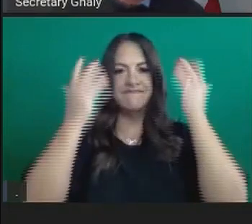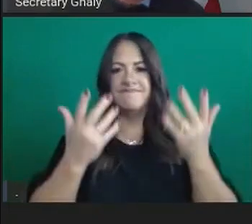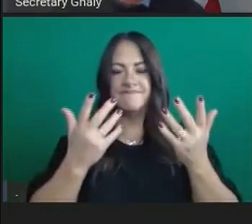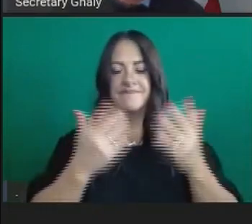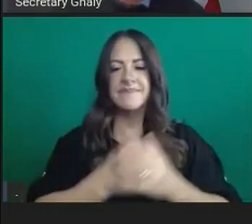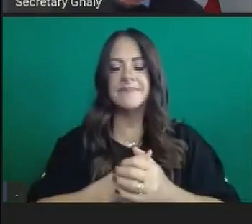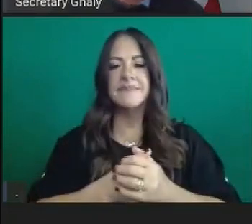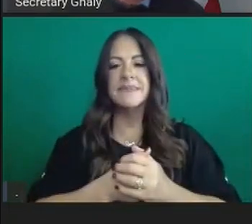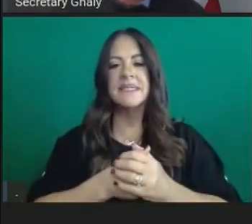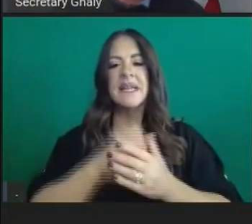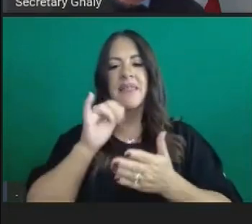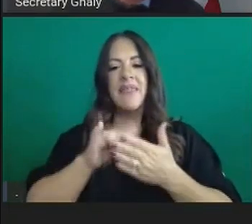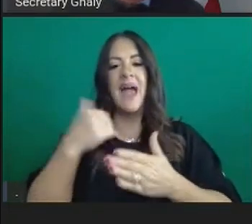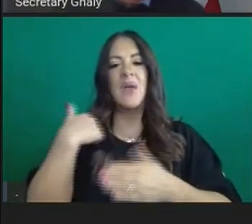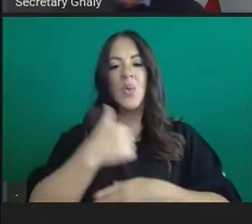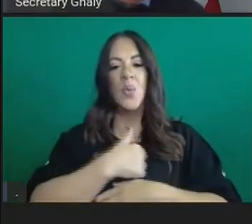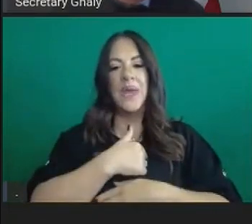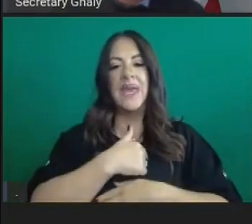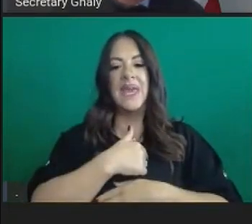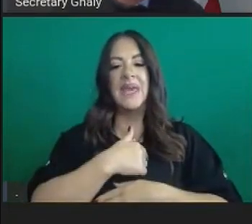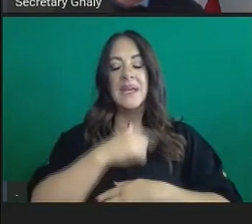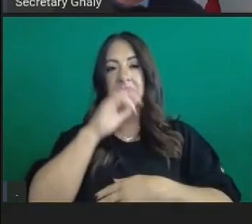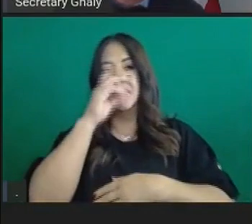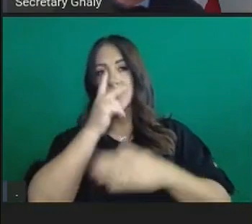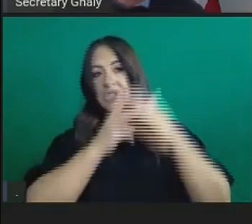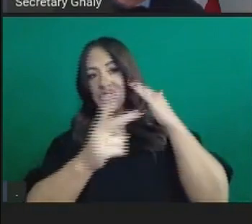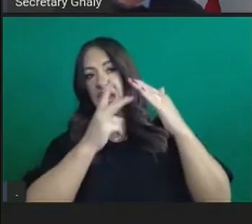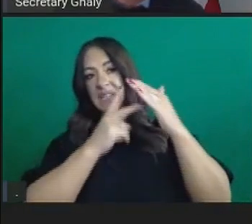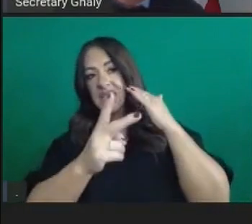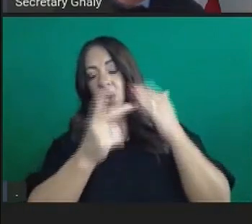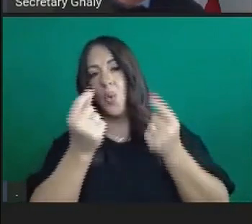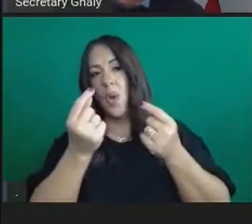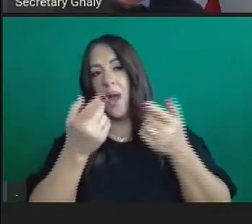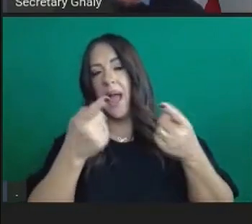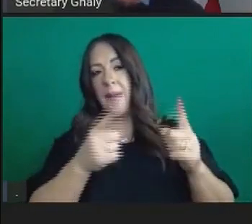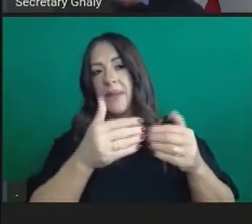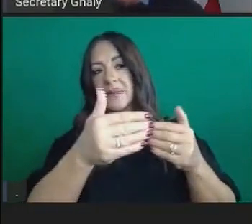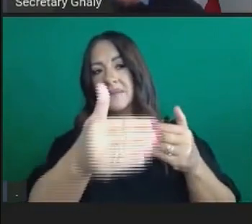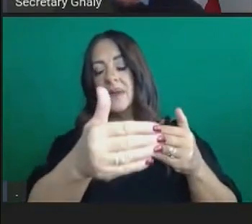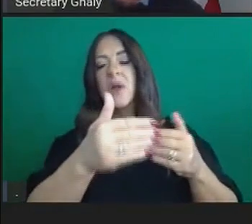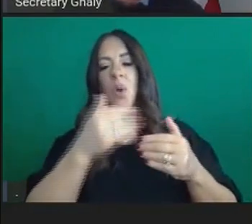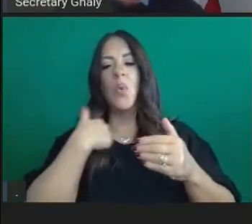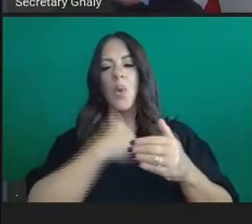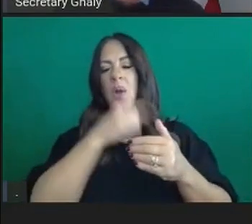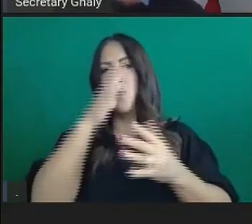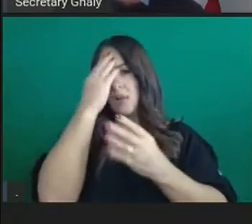VALLEY AND THAT DEMAND WILL CONTINUE TO EXCEED CAPACITY. WE WILL CONTINUE TO RUN THESE ASSESS MEMBERS AS WE COMMITTED